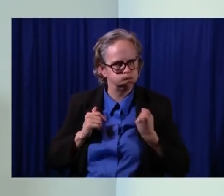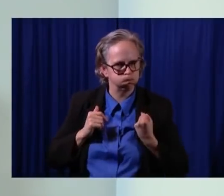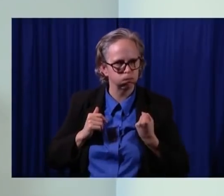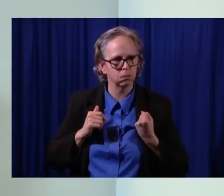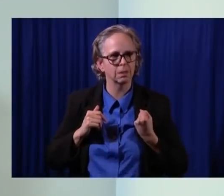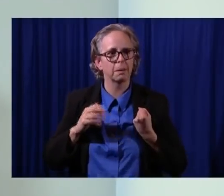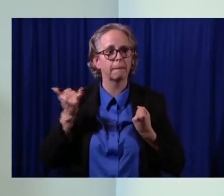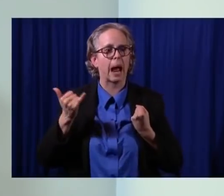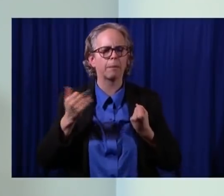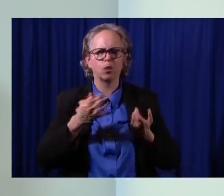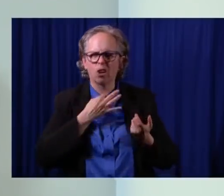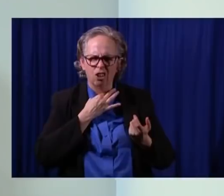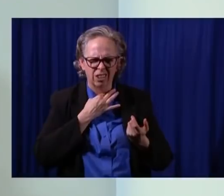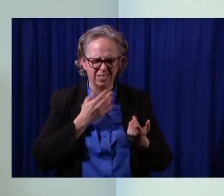ALREADY IDENTIFIED $1 MILLION